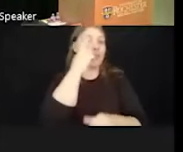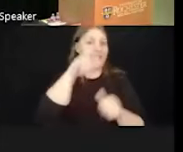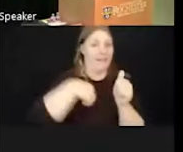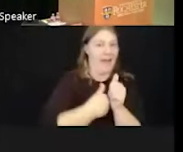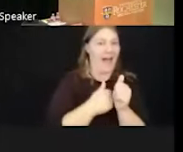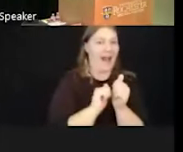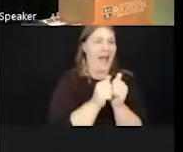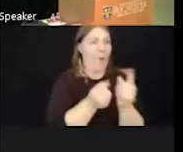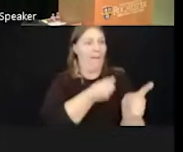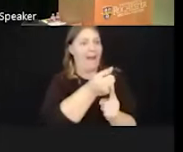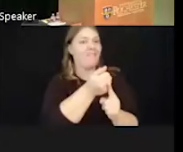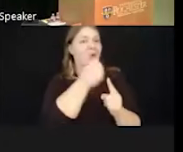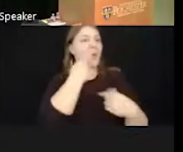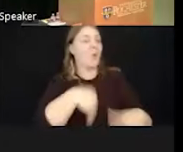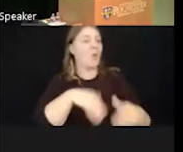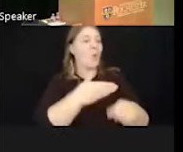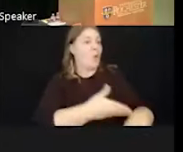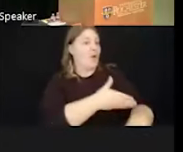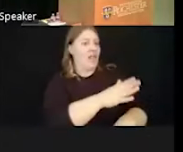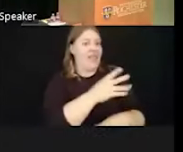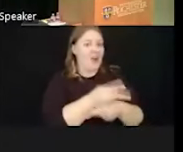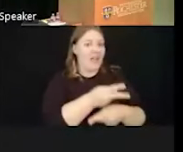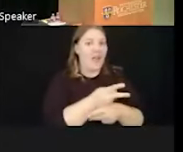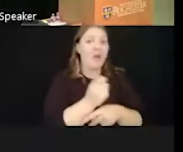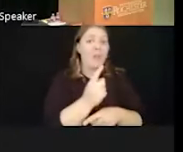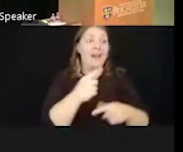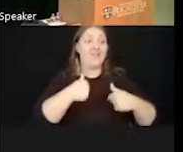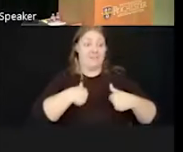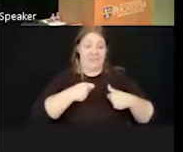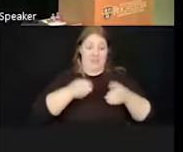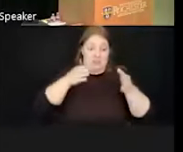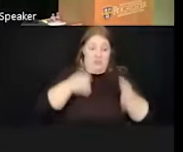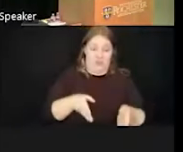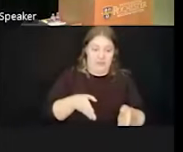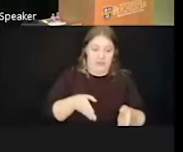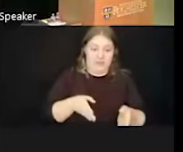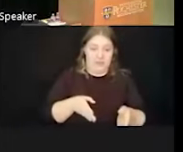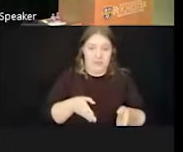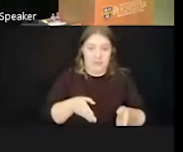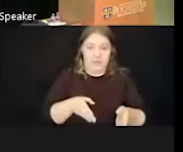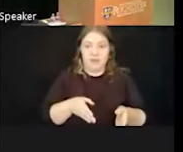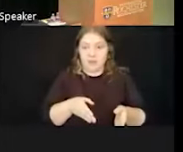overall care that they're receiving but if me as an individual I speak to them from a place of love